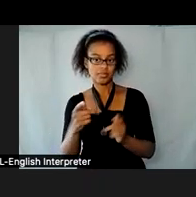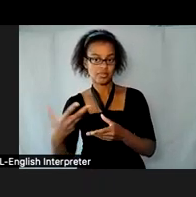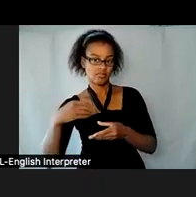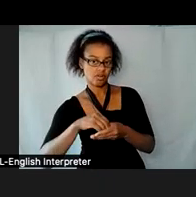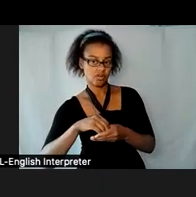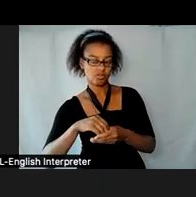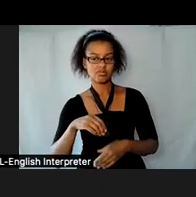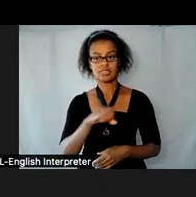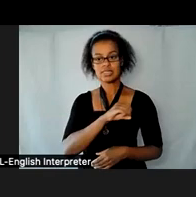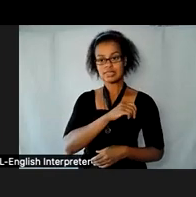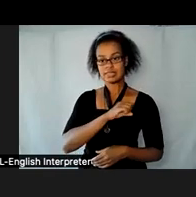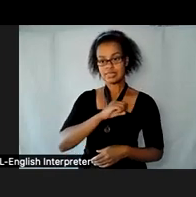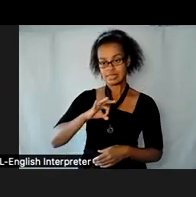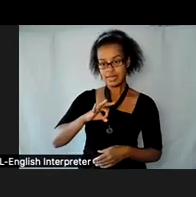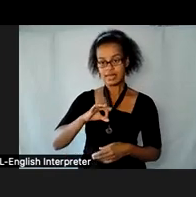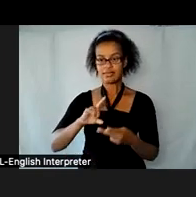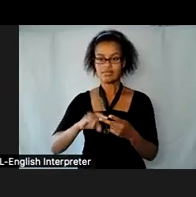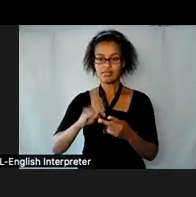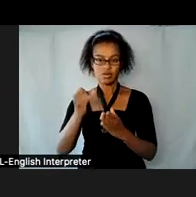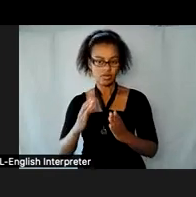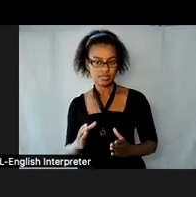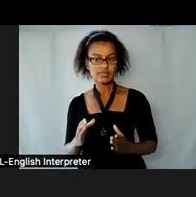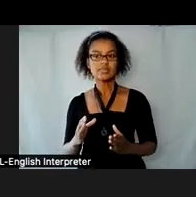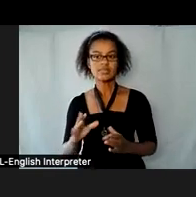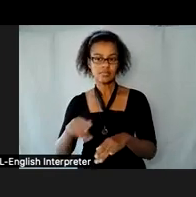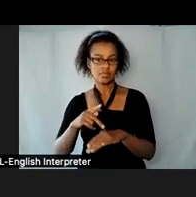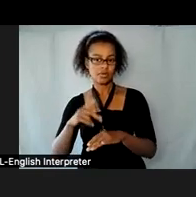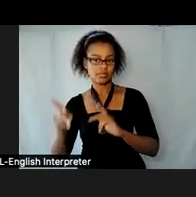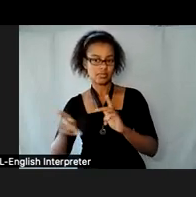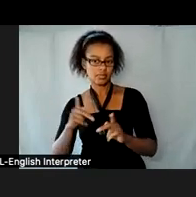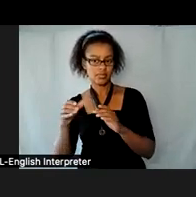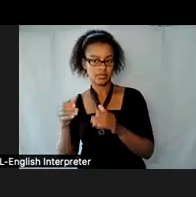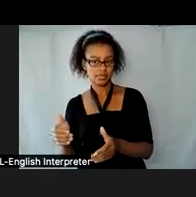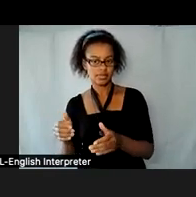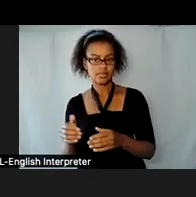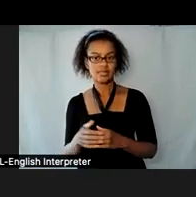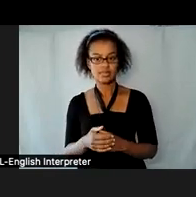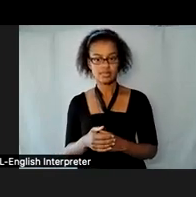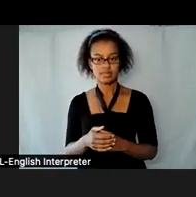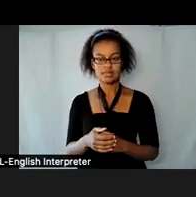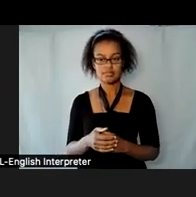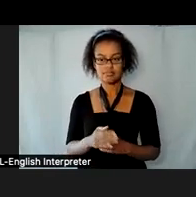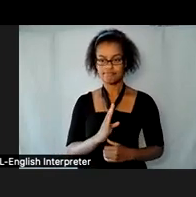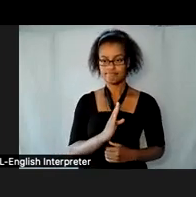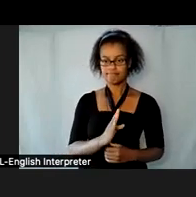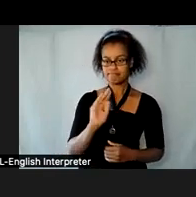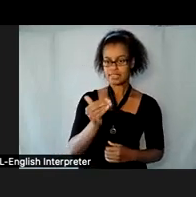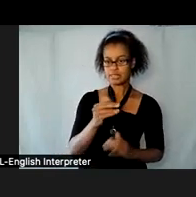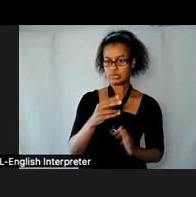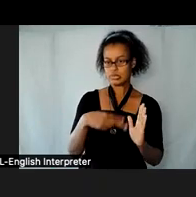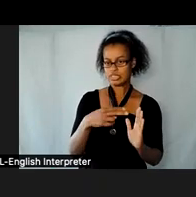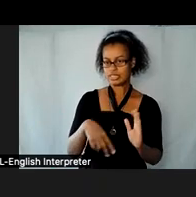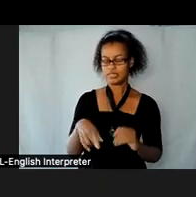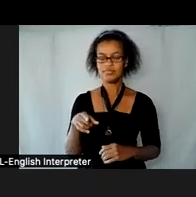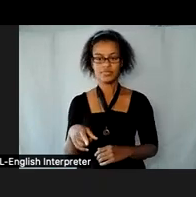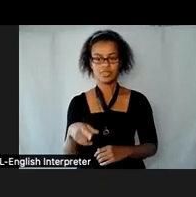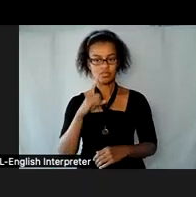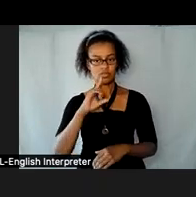and the artists as required to ensure the implant, intimate and succeed success of a project.